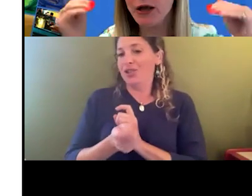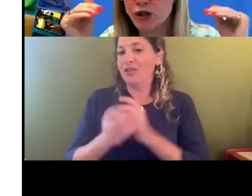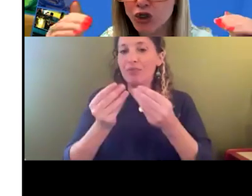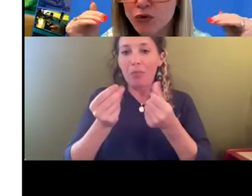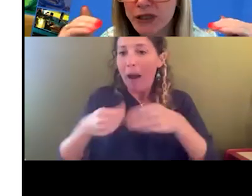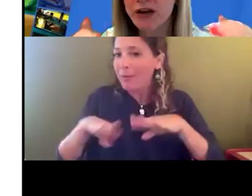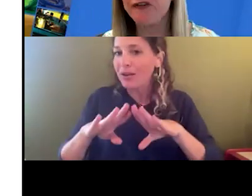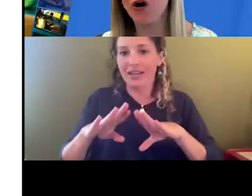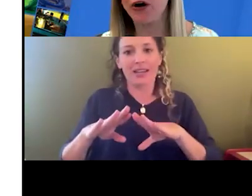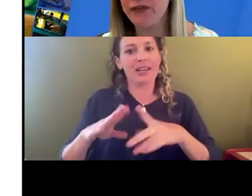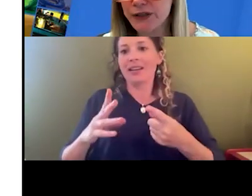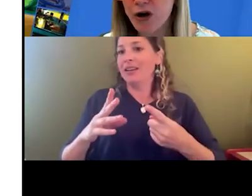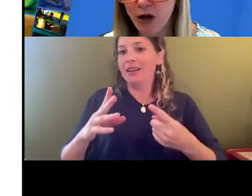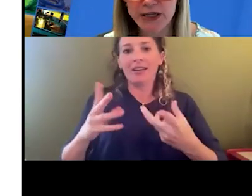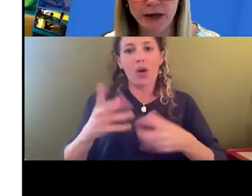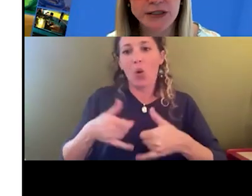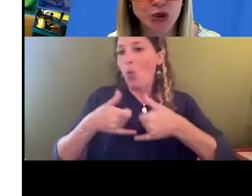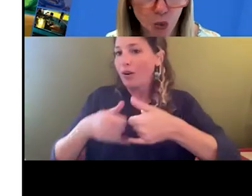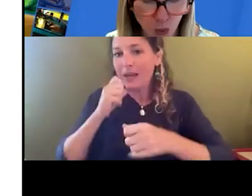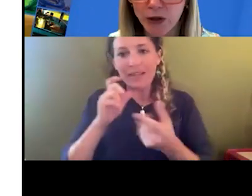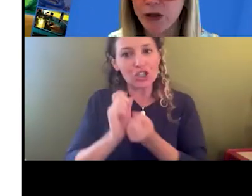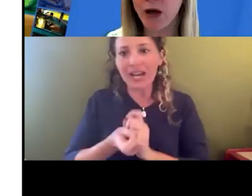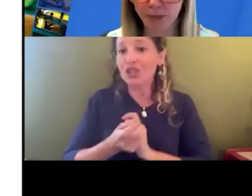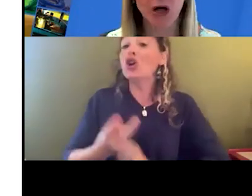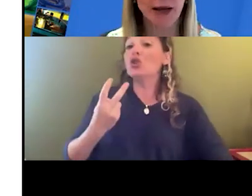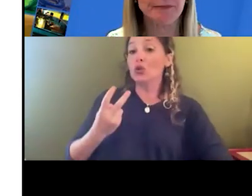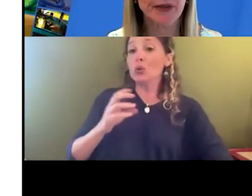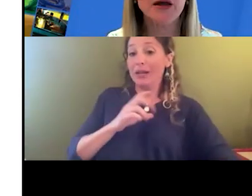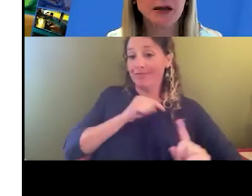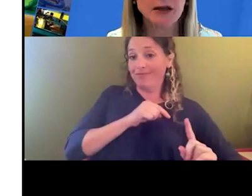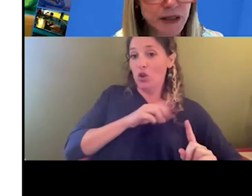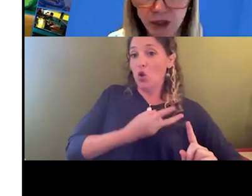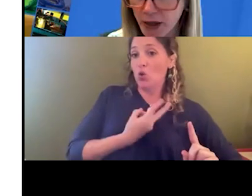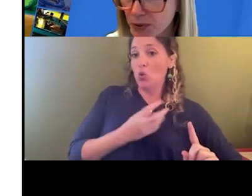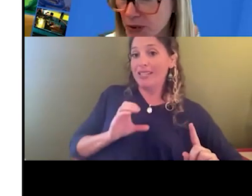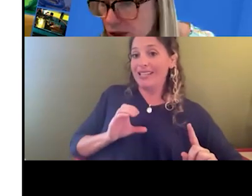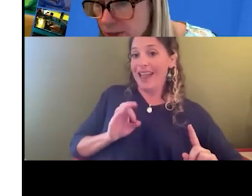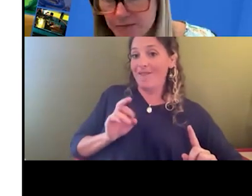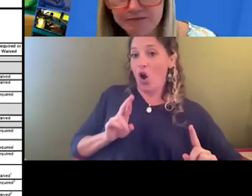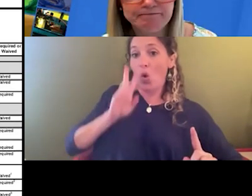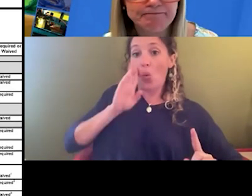2CFR in this context, will apply. Next slide please.